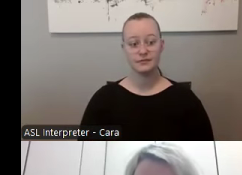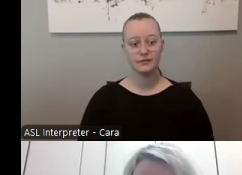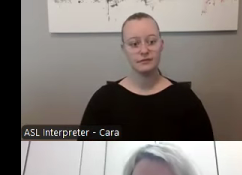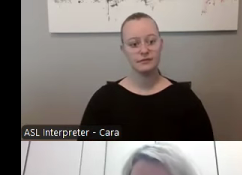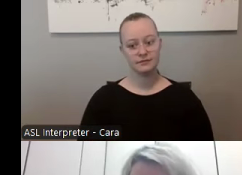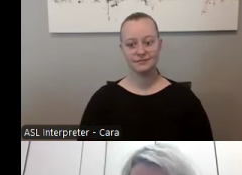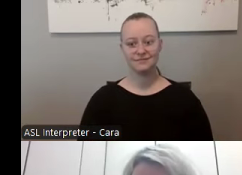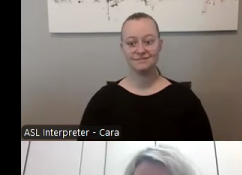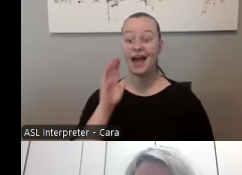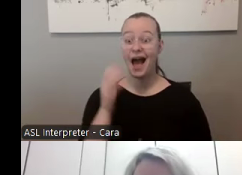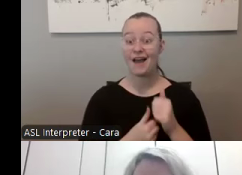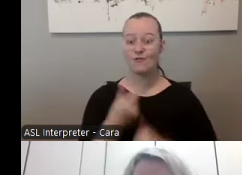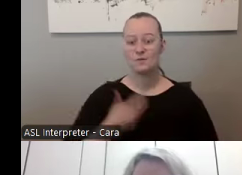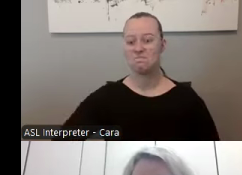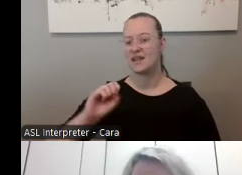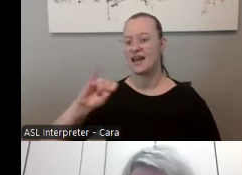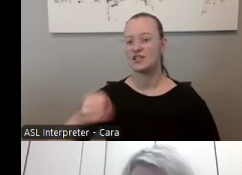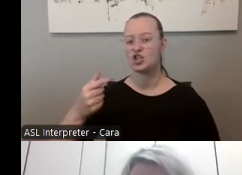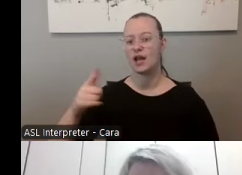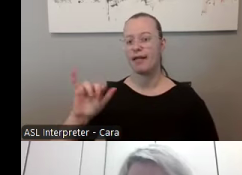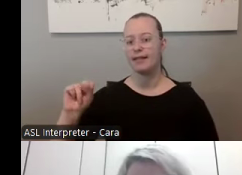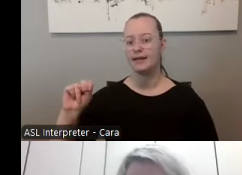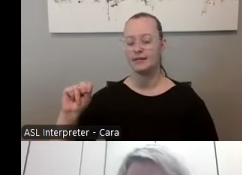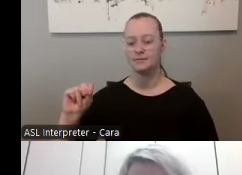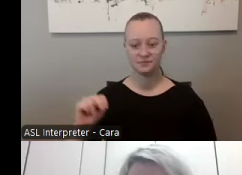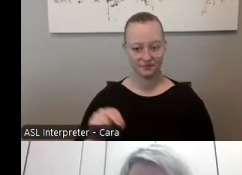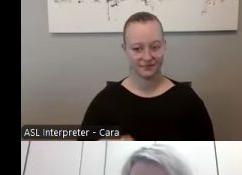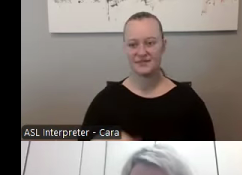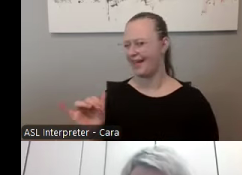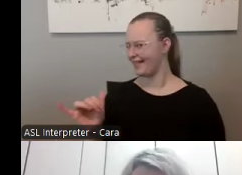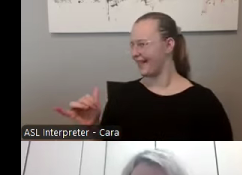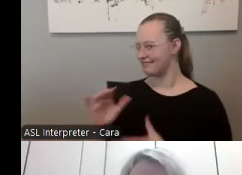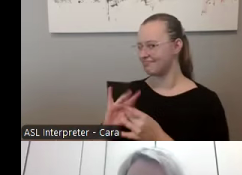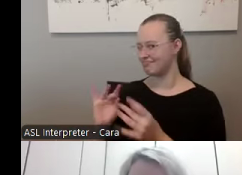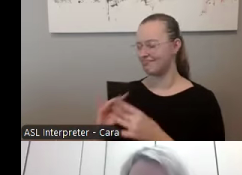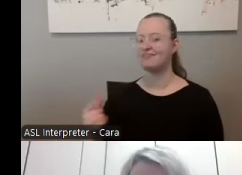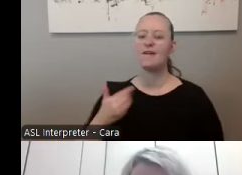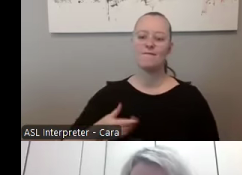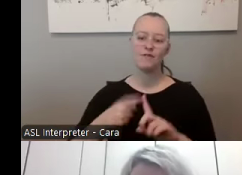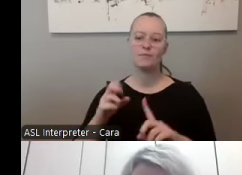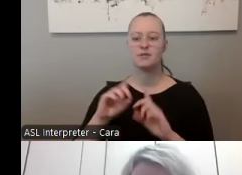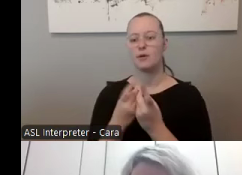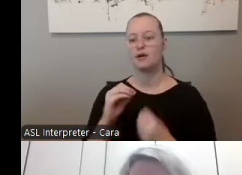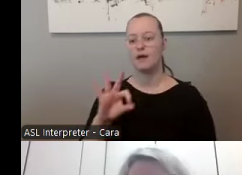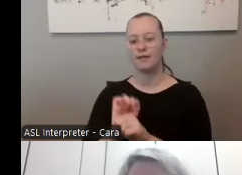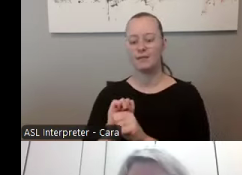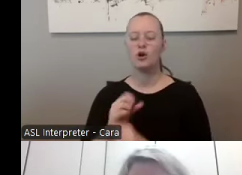Hi everyone, I'm SJ Glenn. Like Tisa said, I'm from the Department of Labor and I am a white woman in my 40s